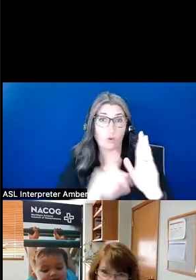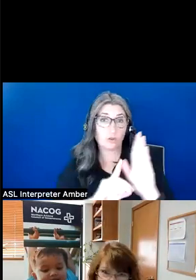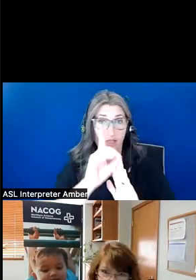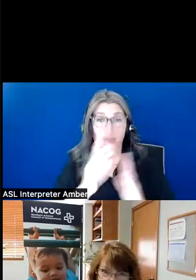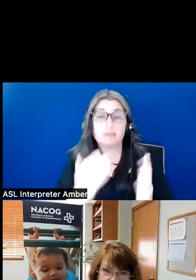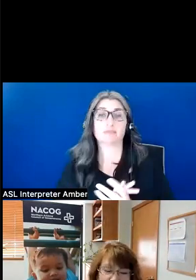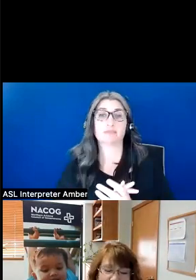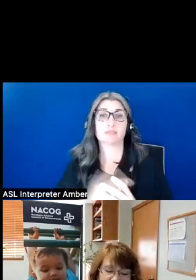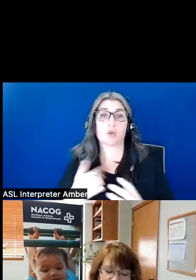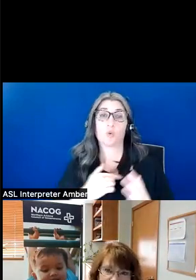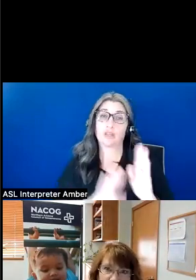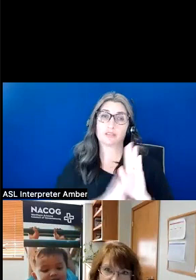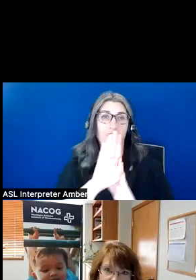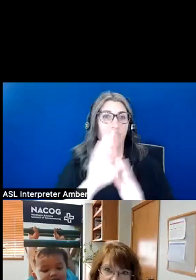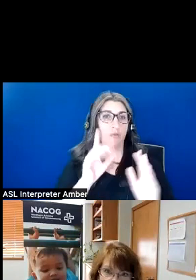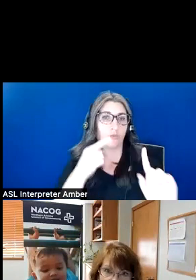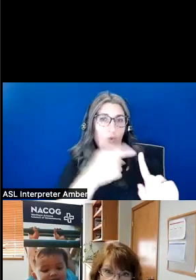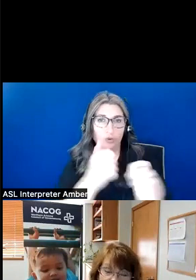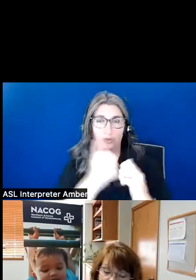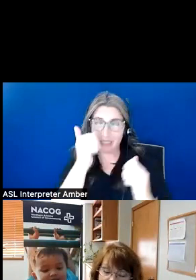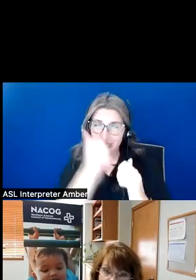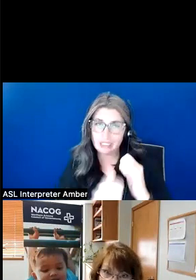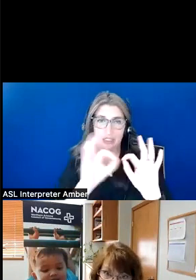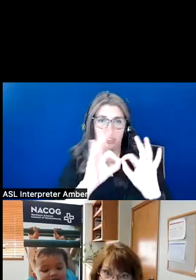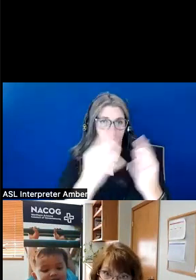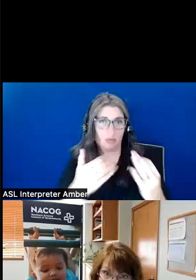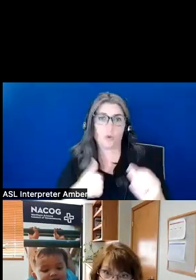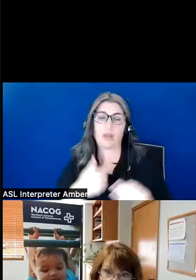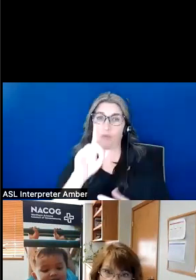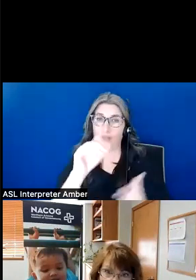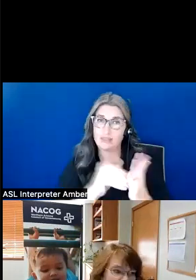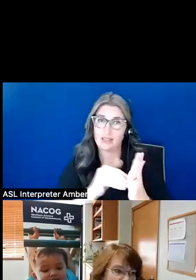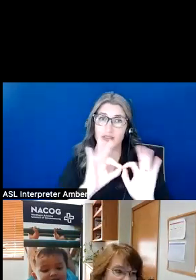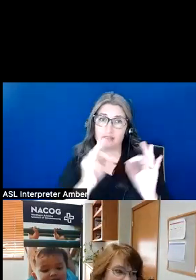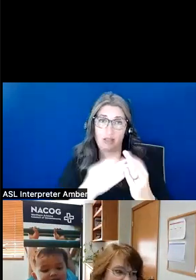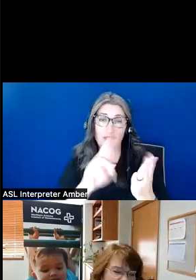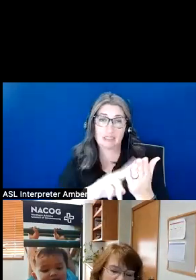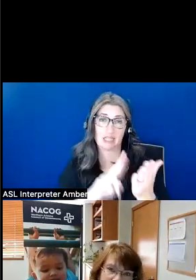We developed goals with every single family enrolled-we have 1,000 families enrolled in our program.